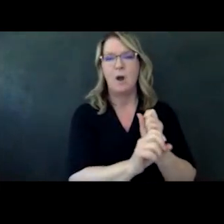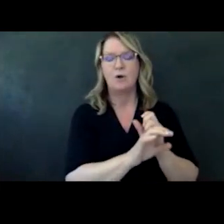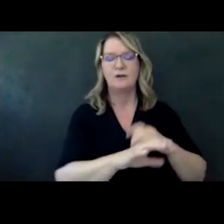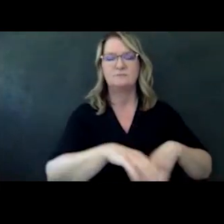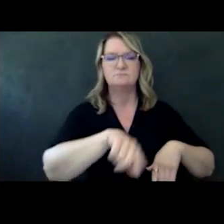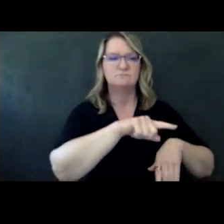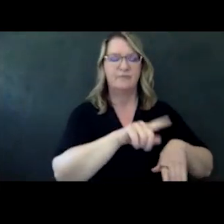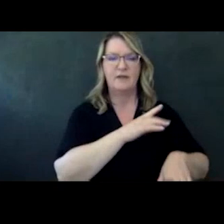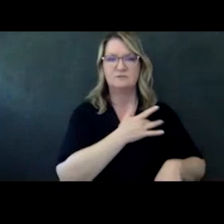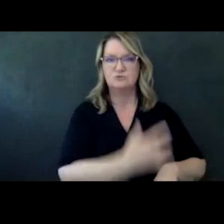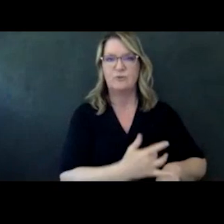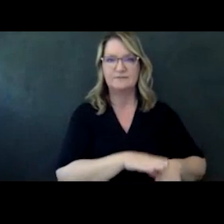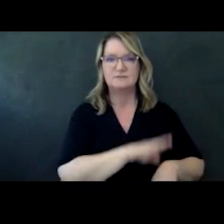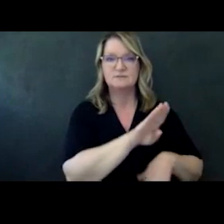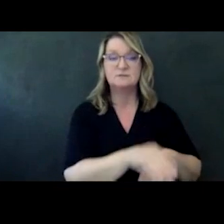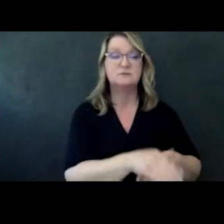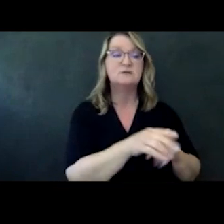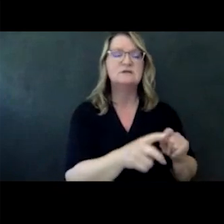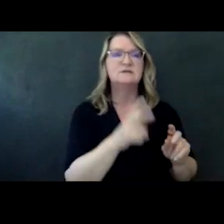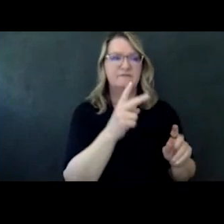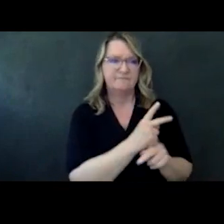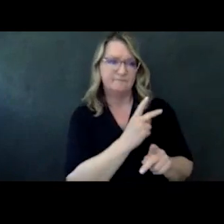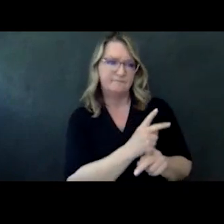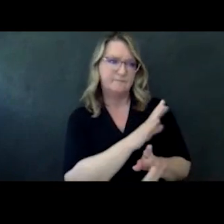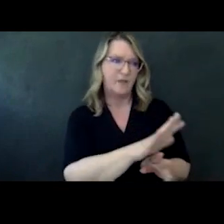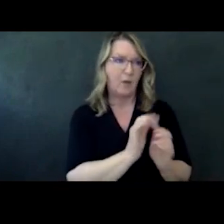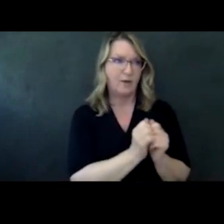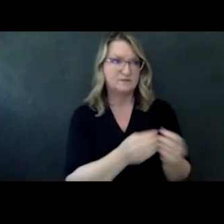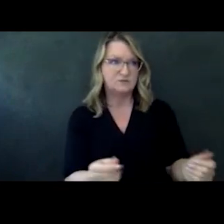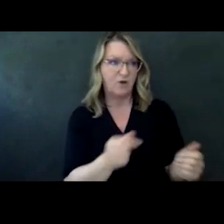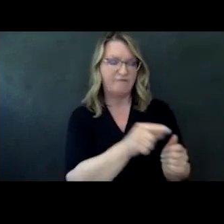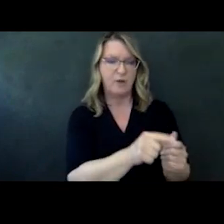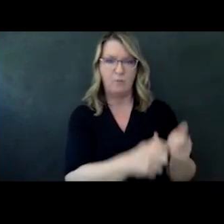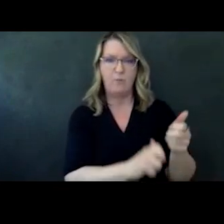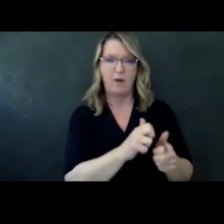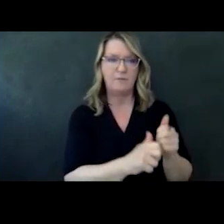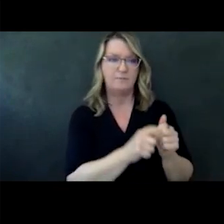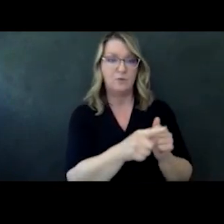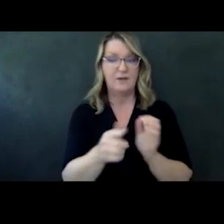employer by providing qualified workers with specialized skills needed in their industry.